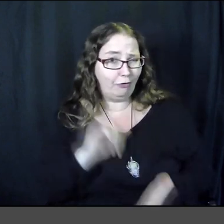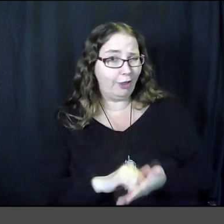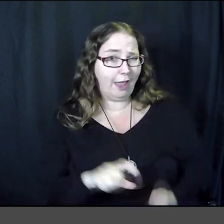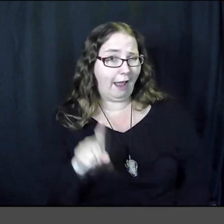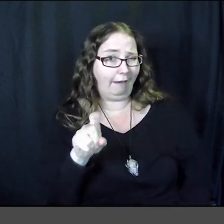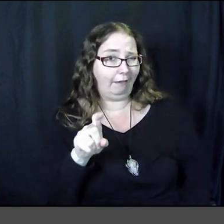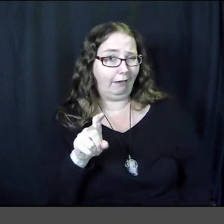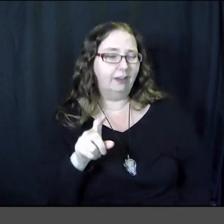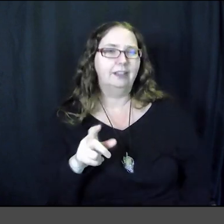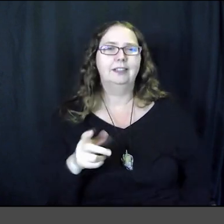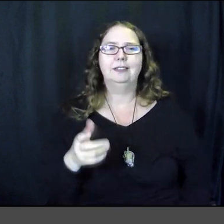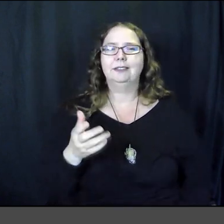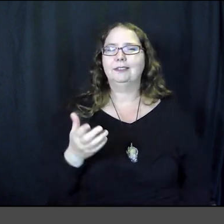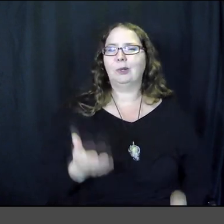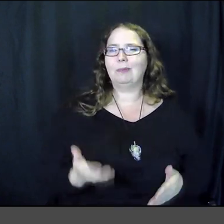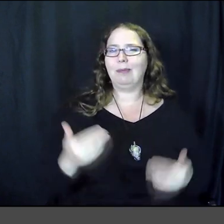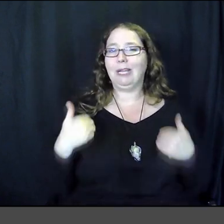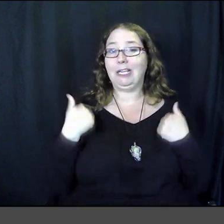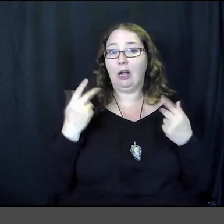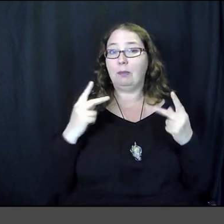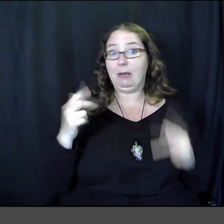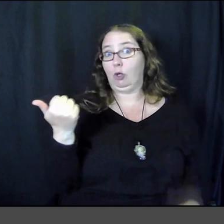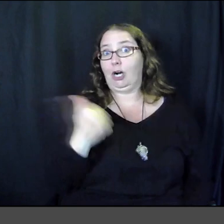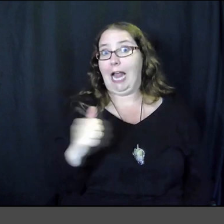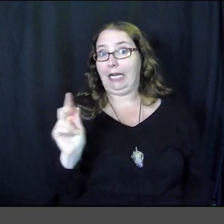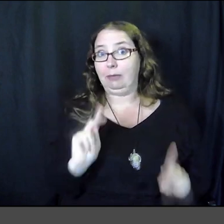OR ANY PEOPLE SHOULD BE DOING IN SCHOOL.